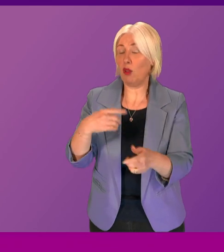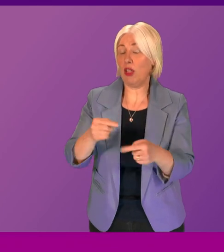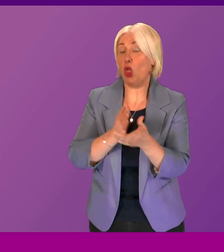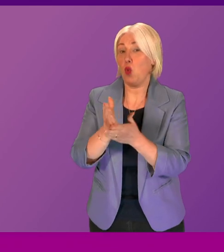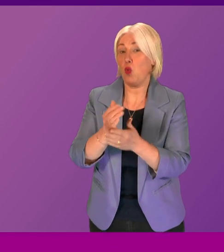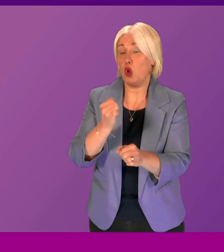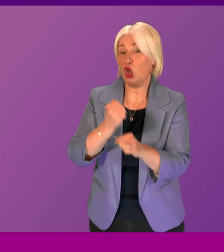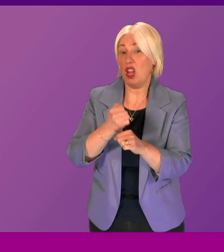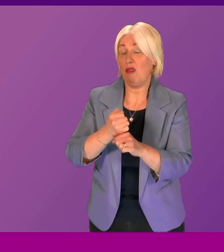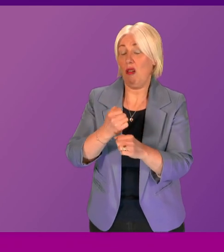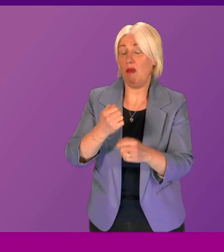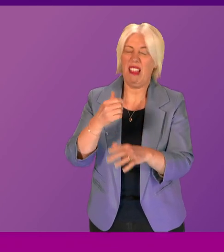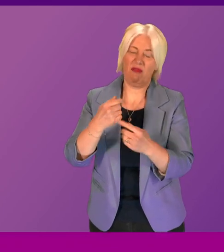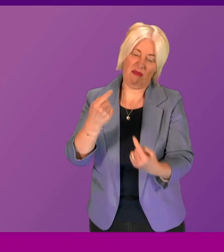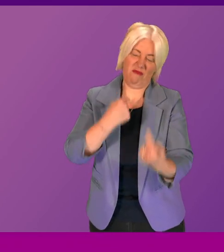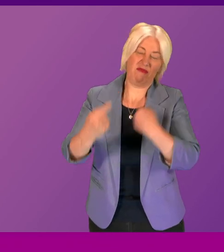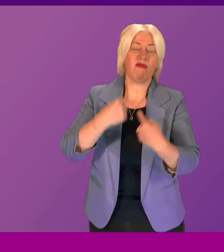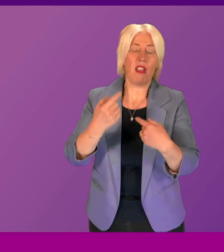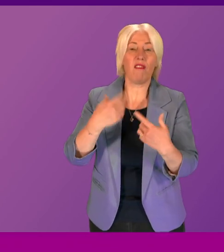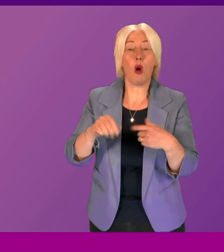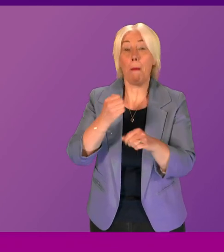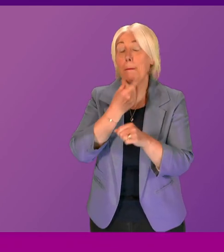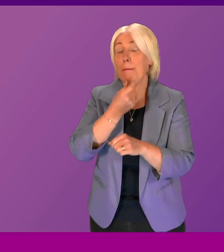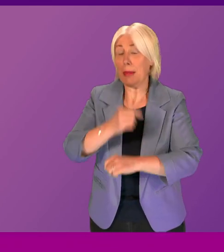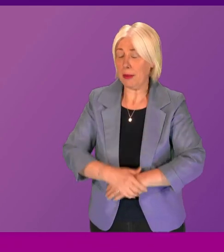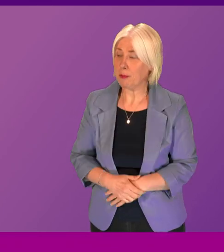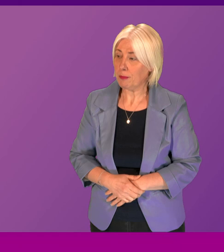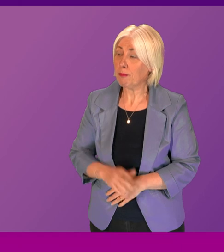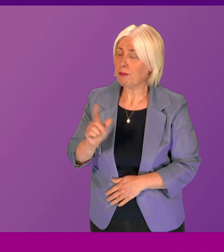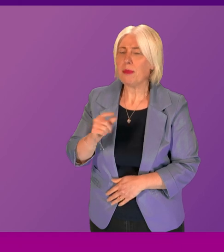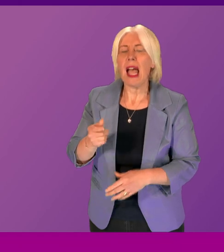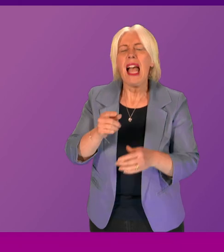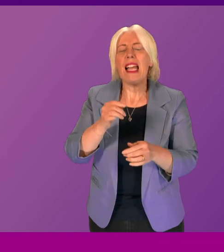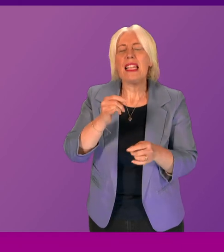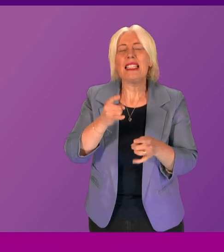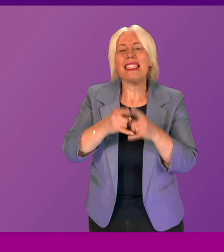When speaking about the Government’s proposal for a sexual offences court, Scotland’s